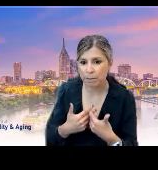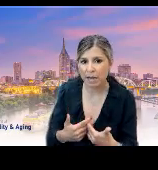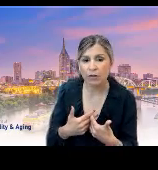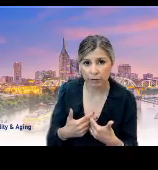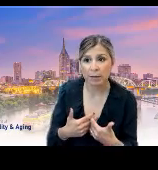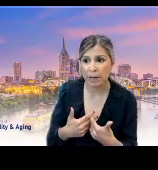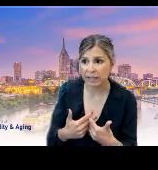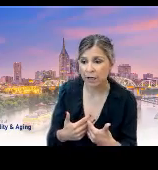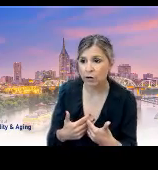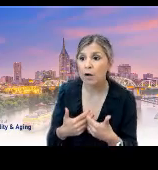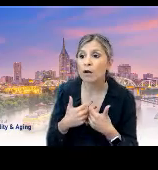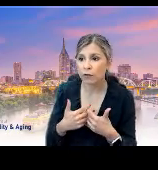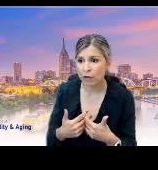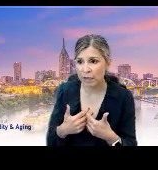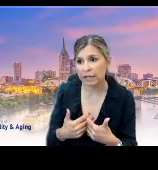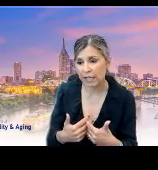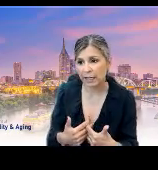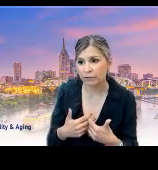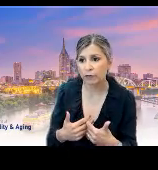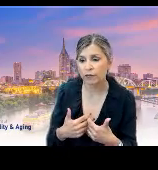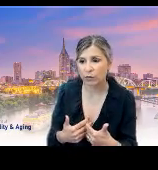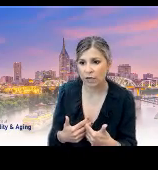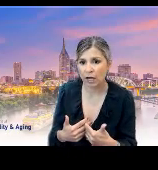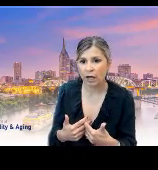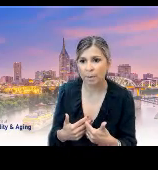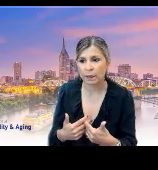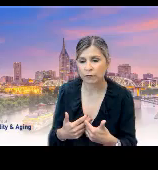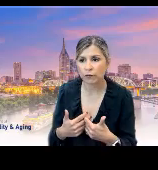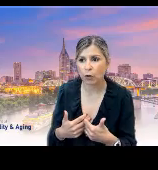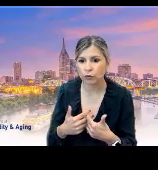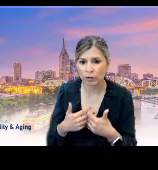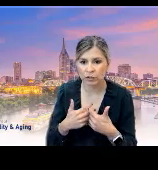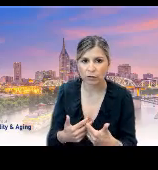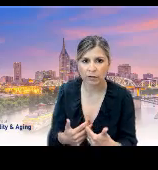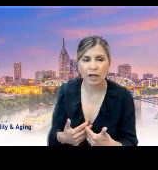primarily Medicare for and Medicaid for folks for older adults.